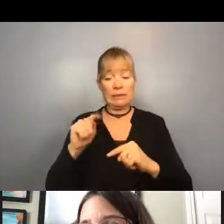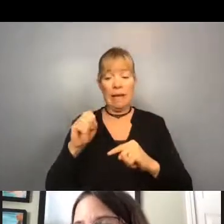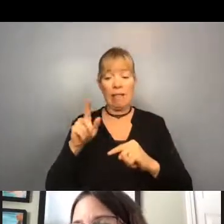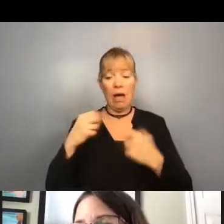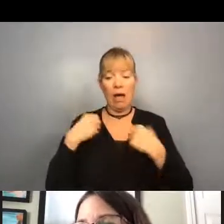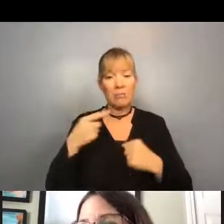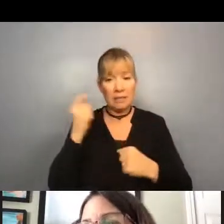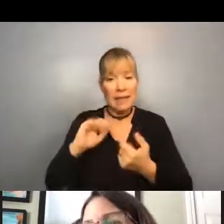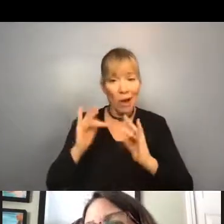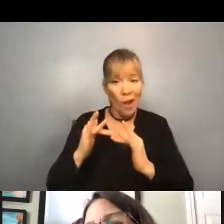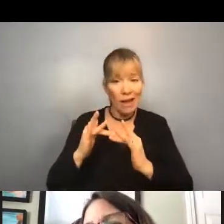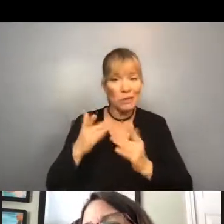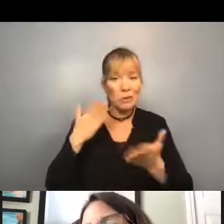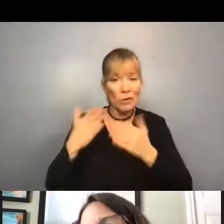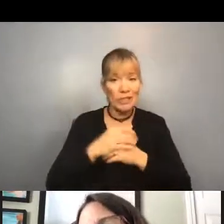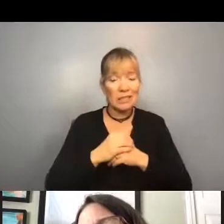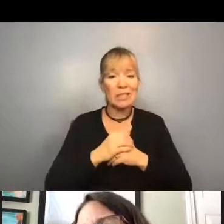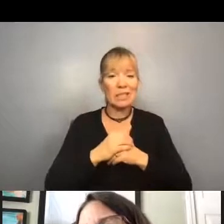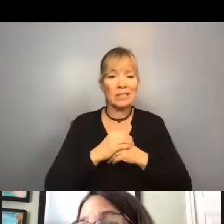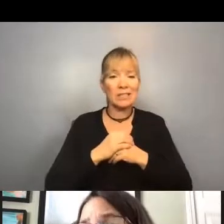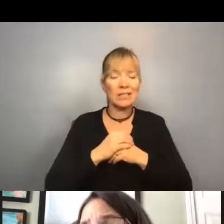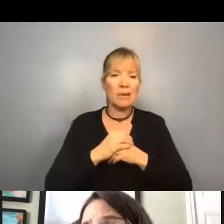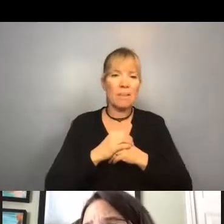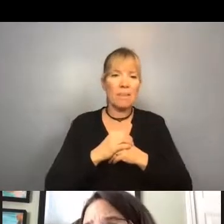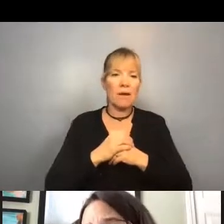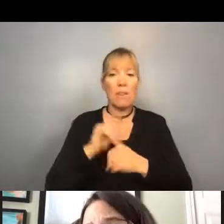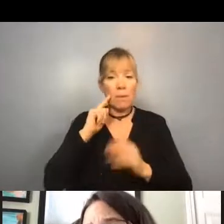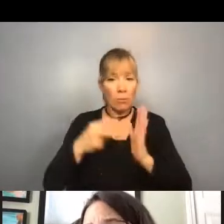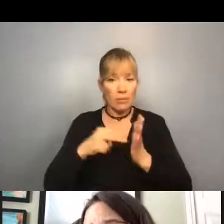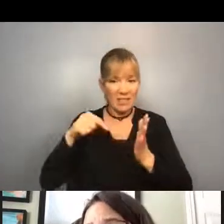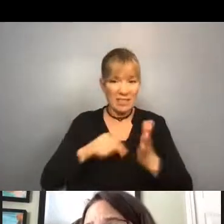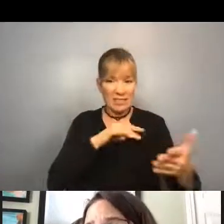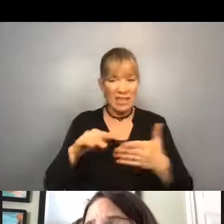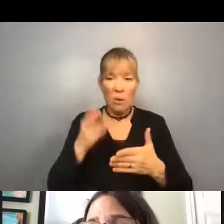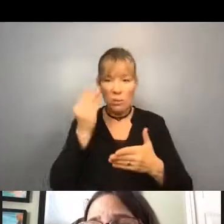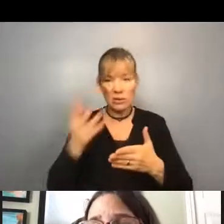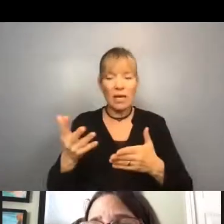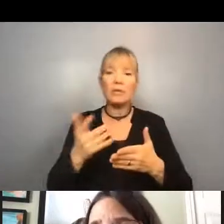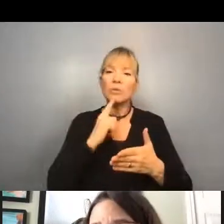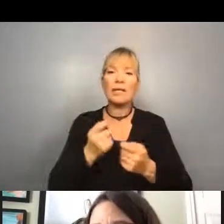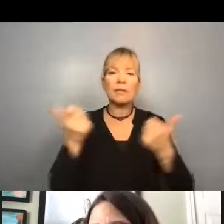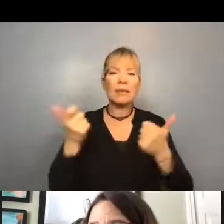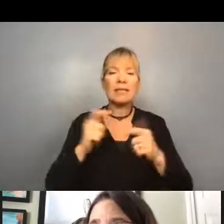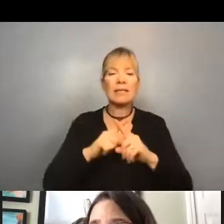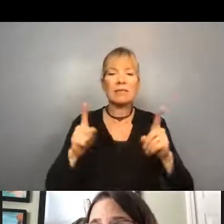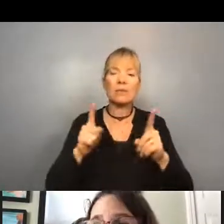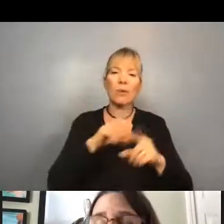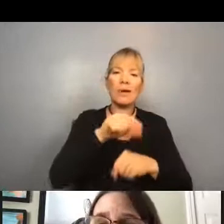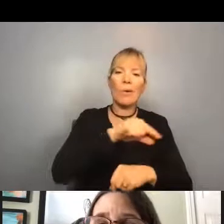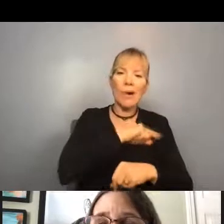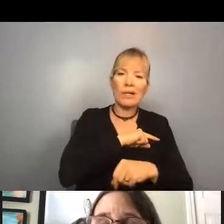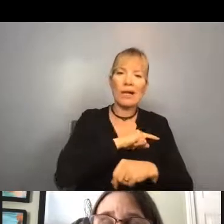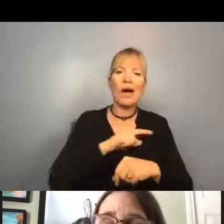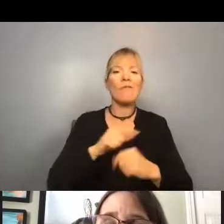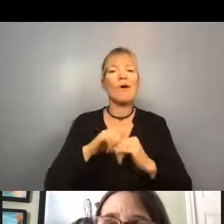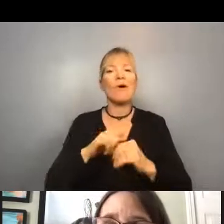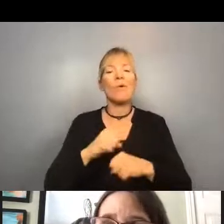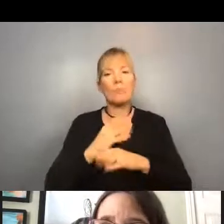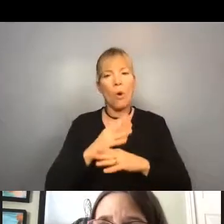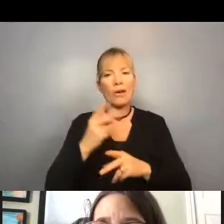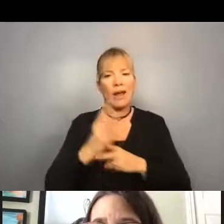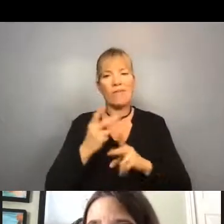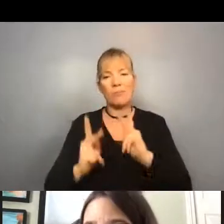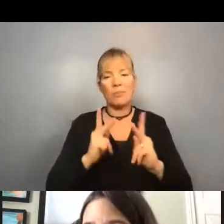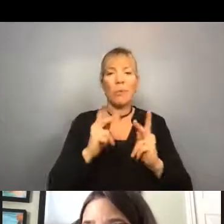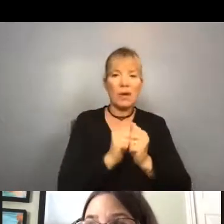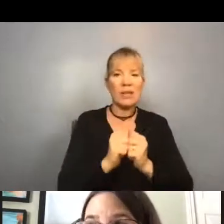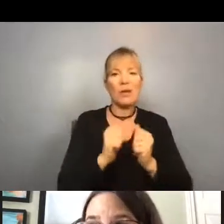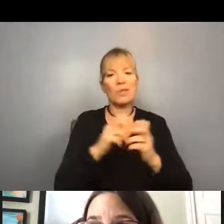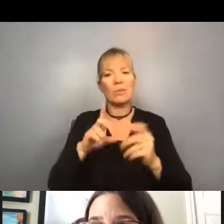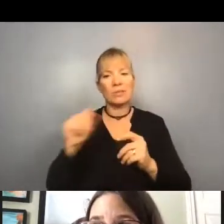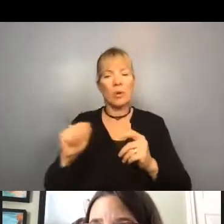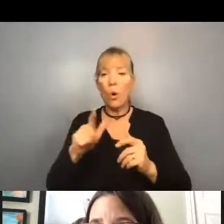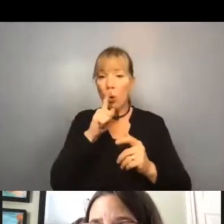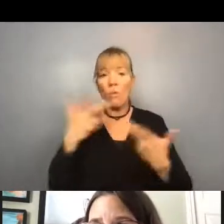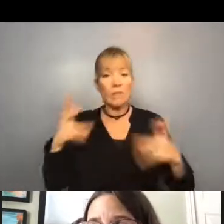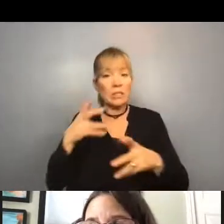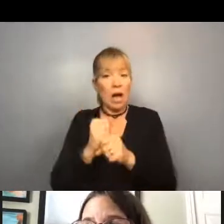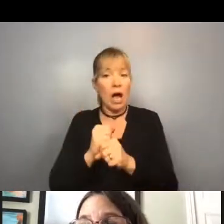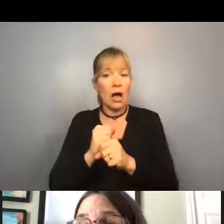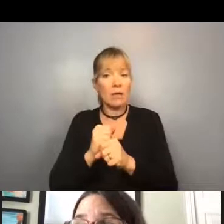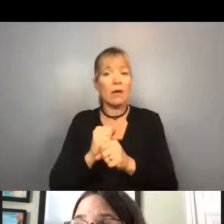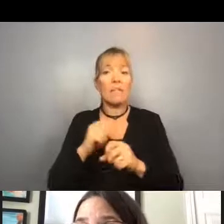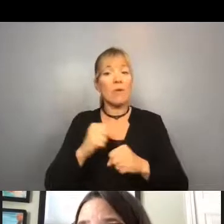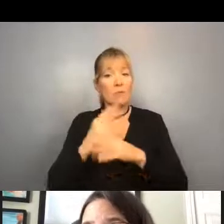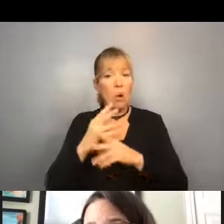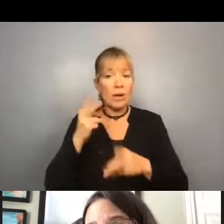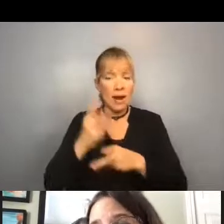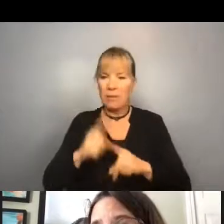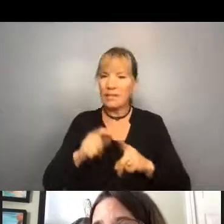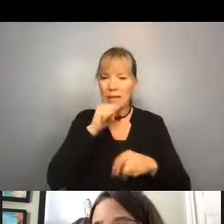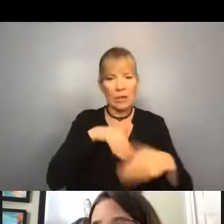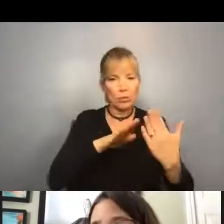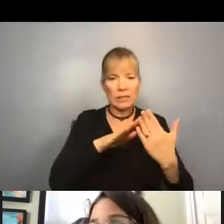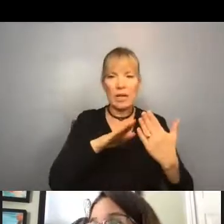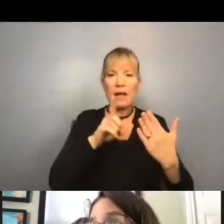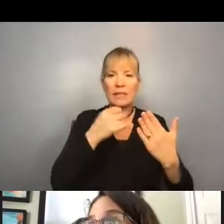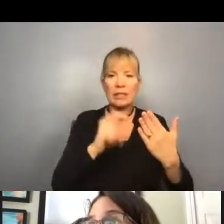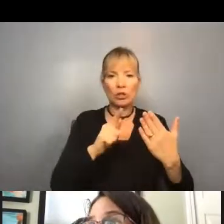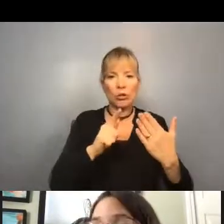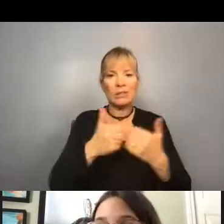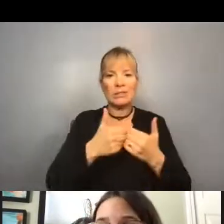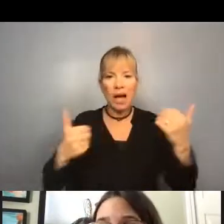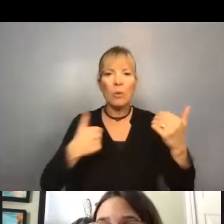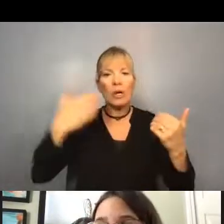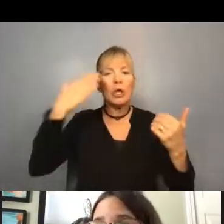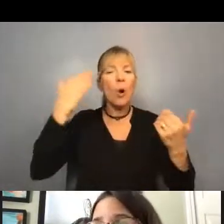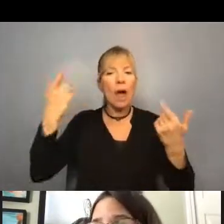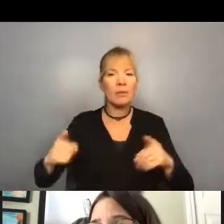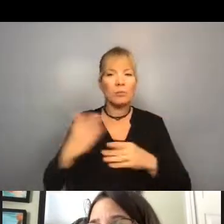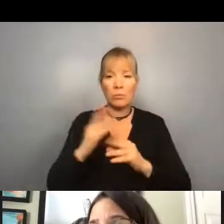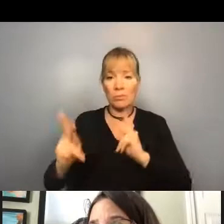an online service. The purpose of this study, I will say, though, was to eliminate differences in the quality of remote care experienced by people with and without disabilities who got remote care. But it does not address the digital divide that we know exists between